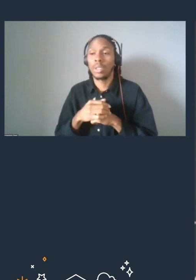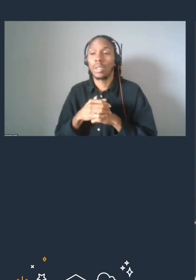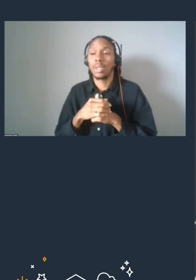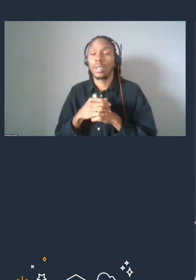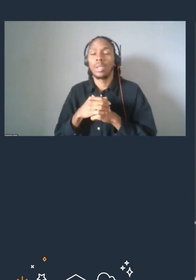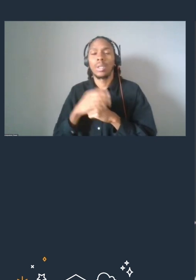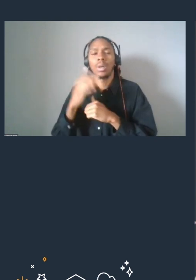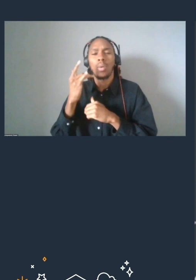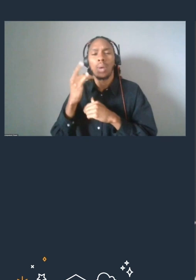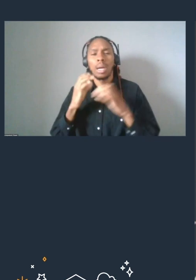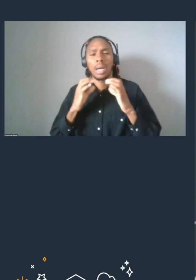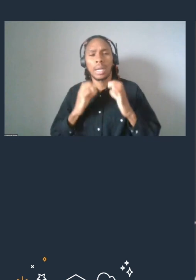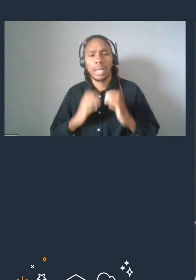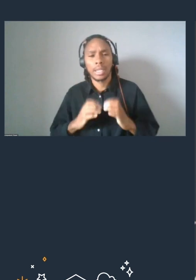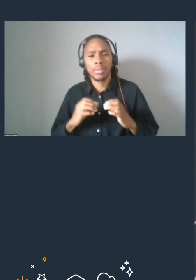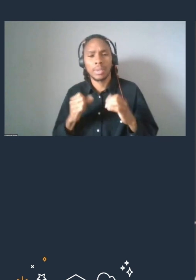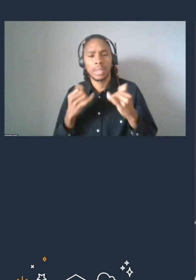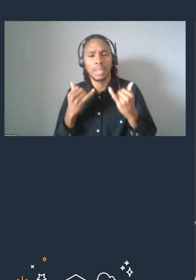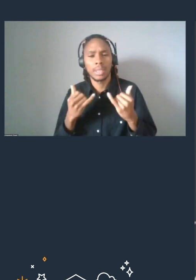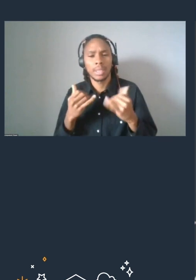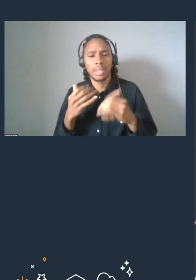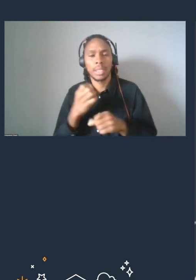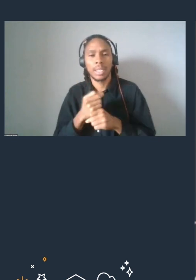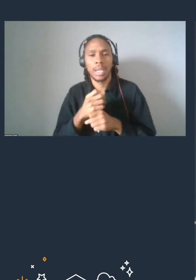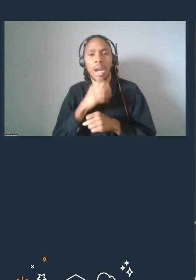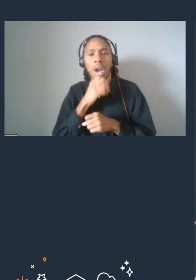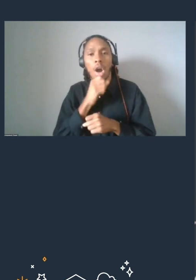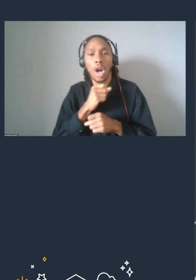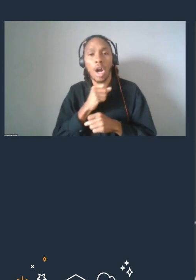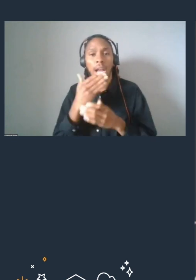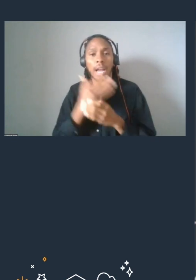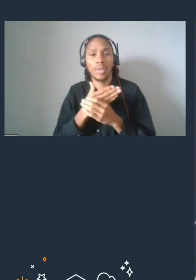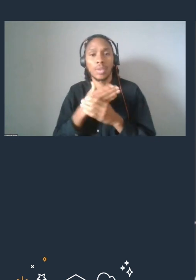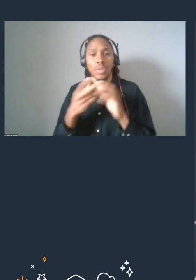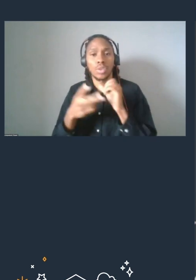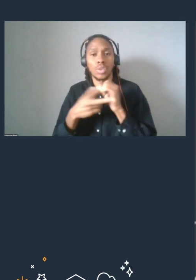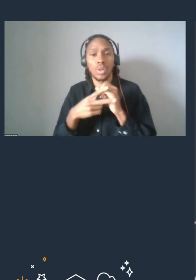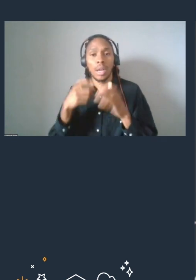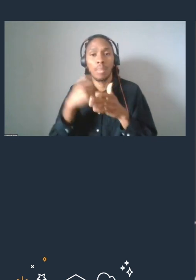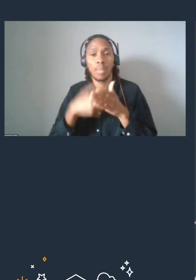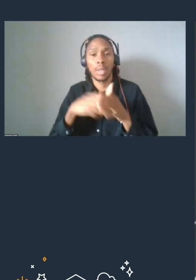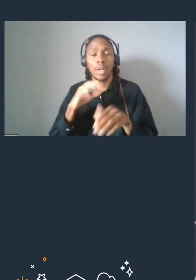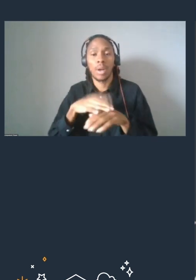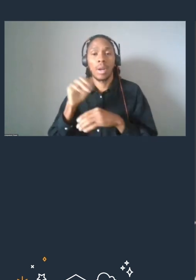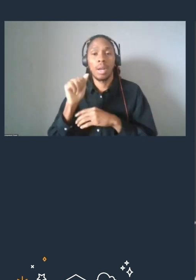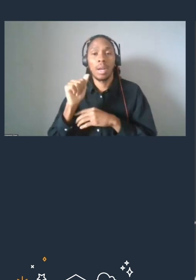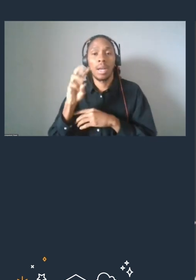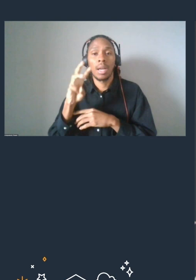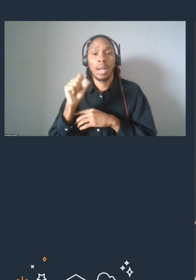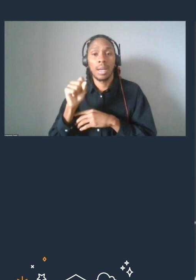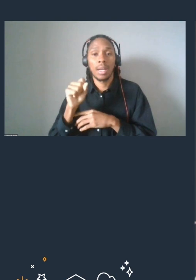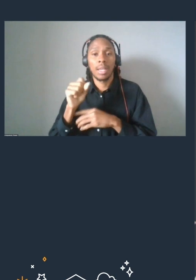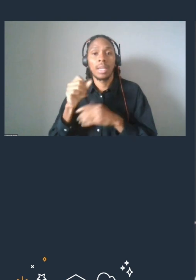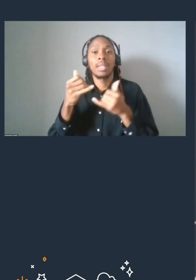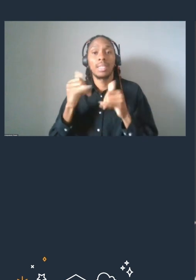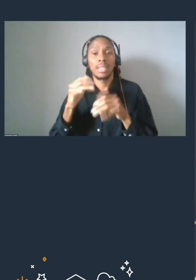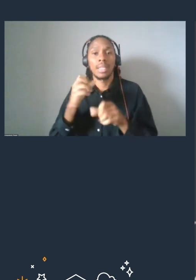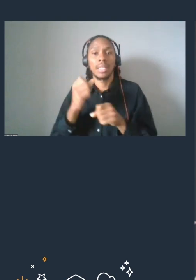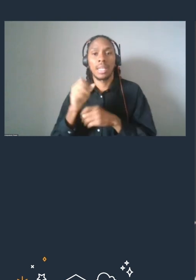can now get archival storage pricing on AWS, and still get millisecond access for their data